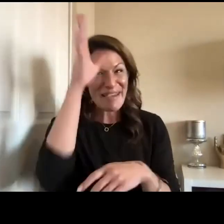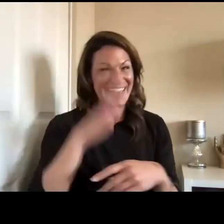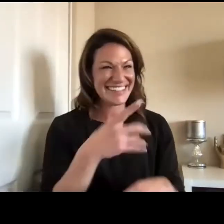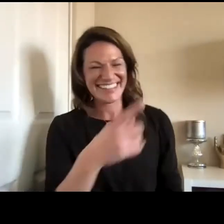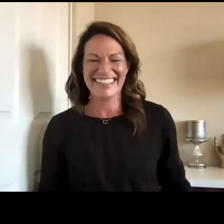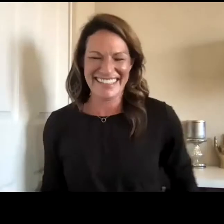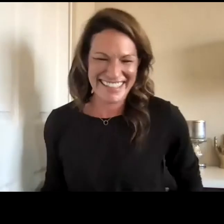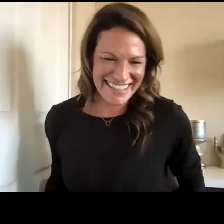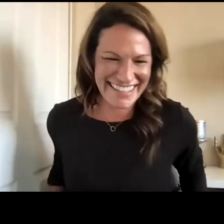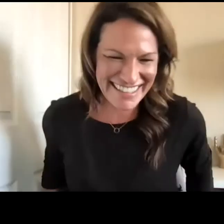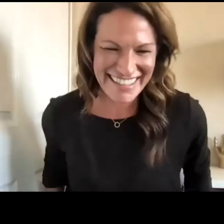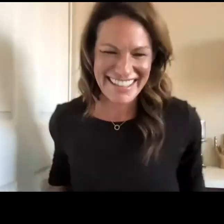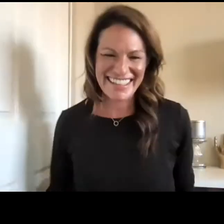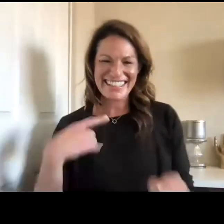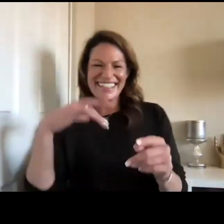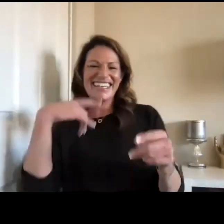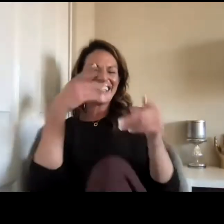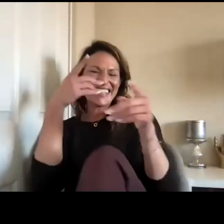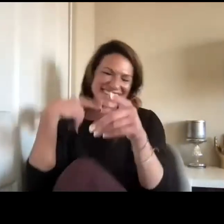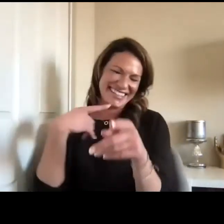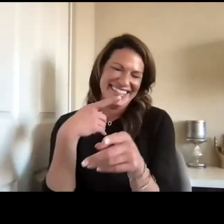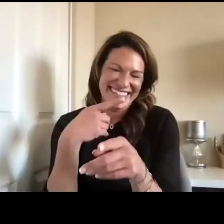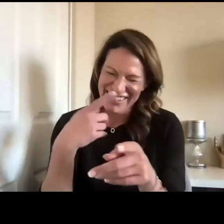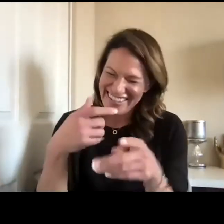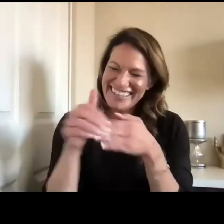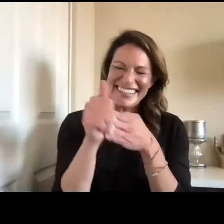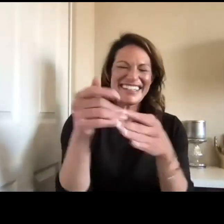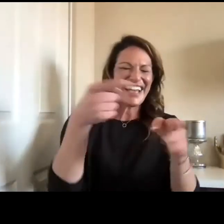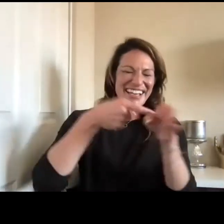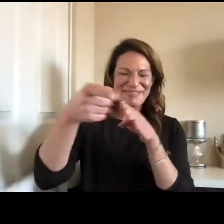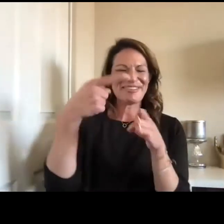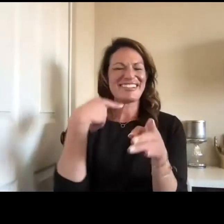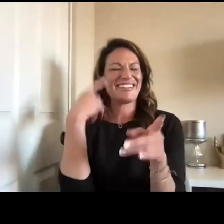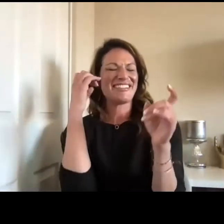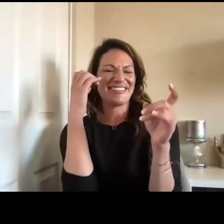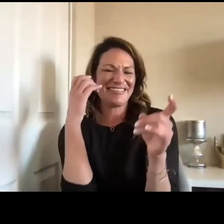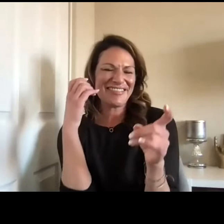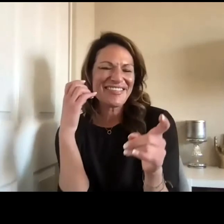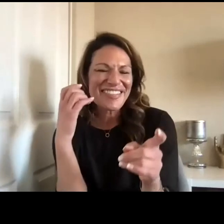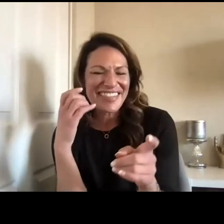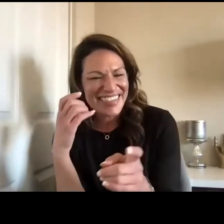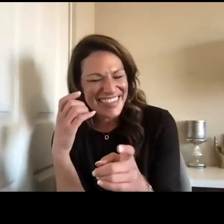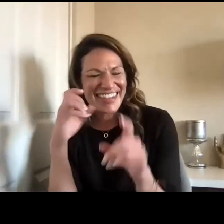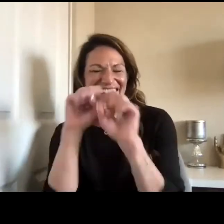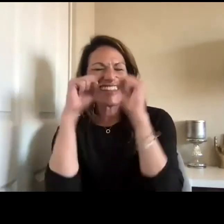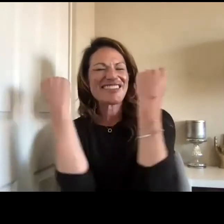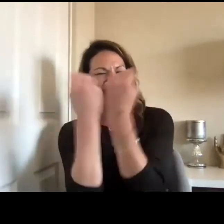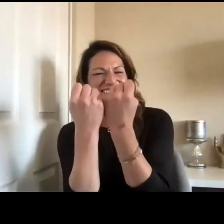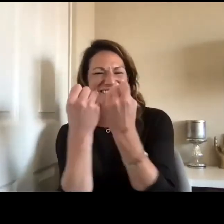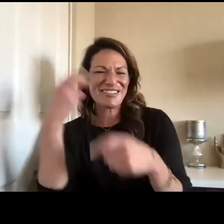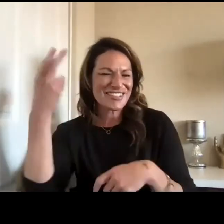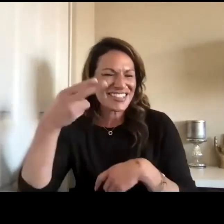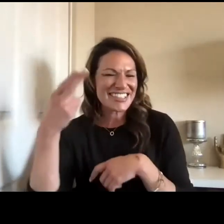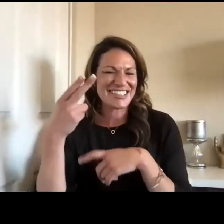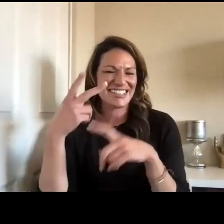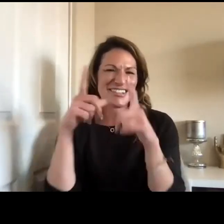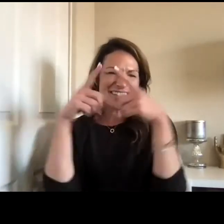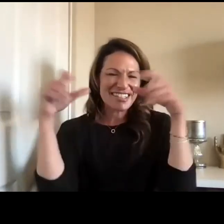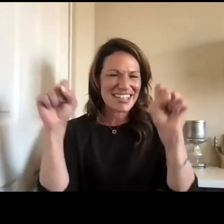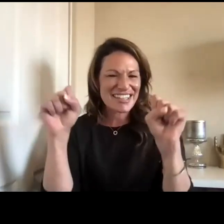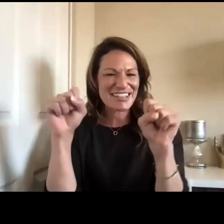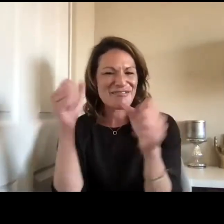He is the leading expert- he is the leading expert in the field of socio-historical and